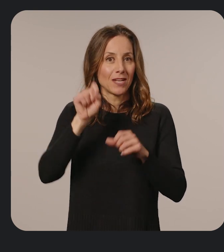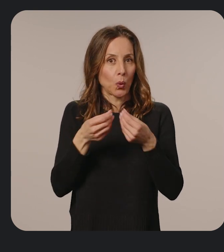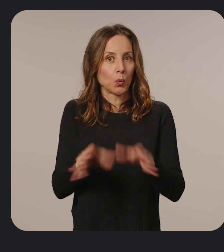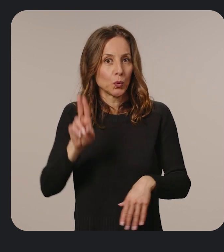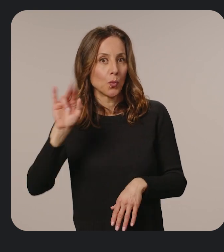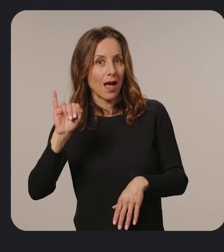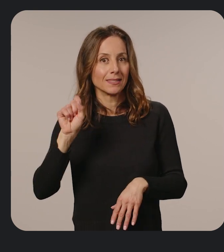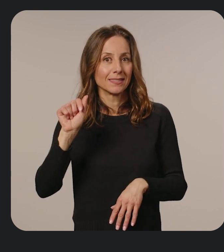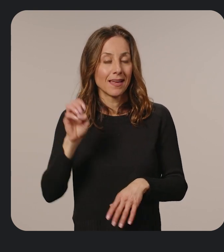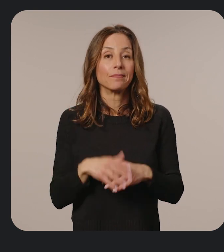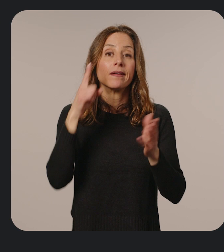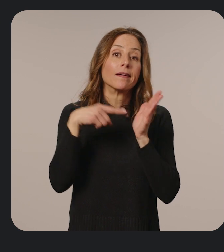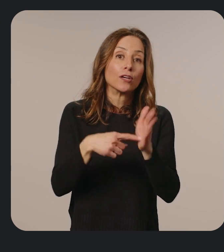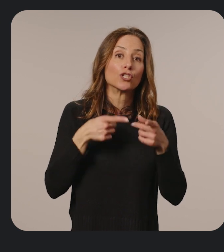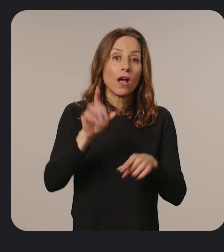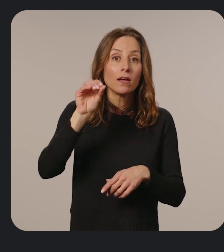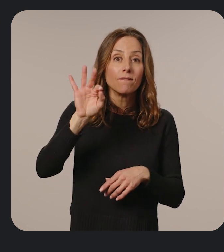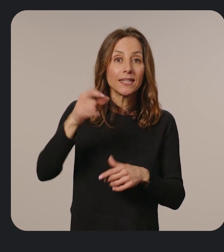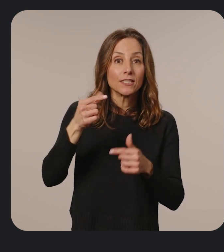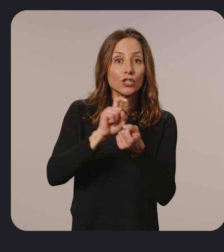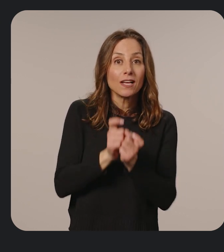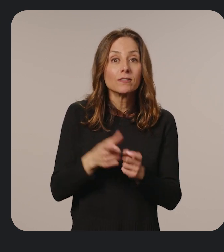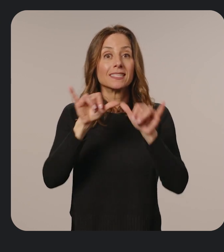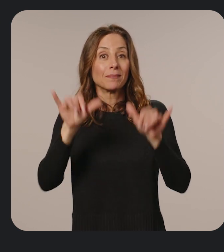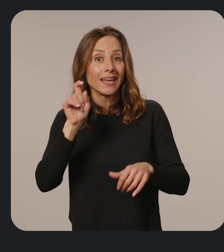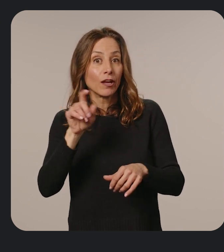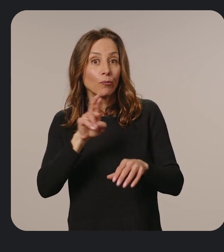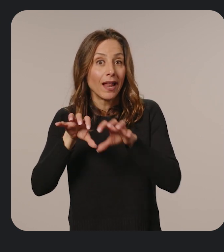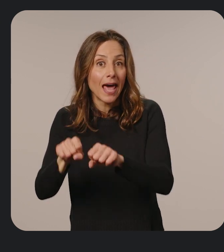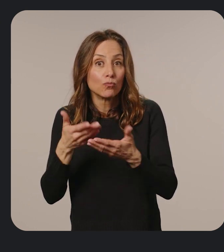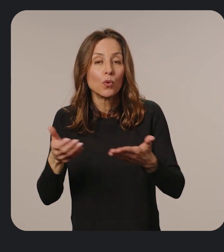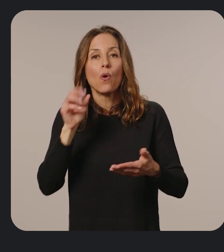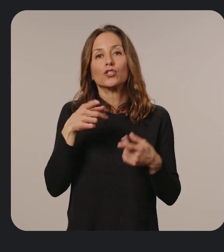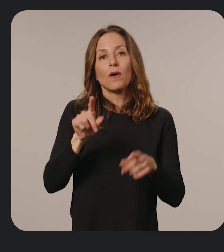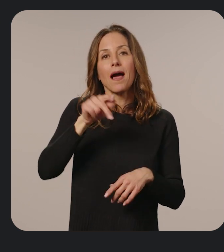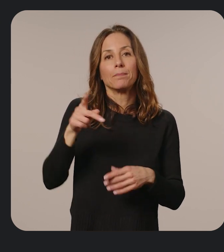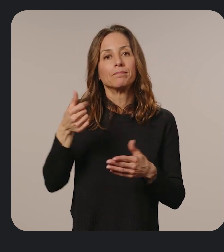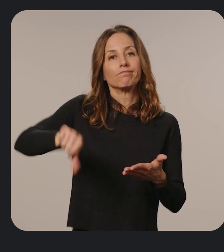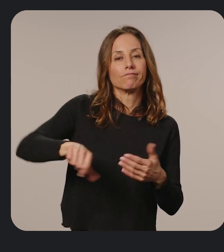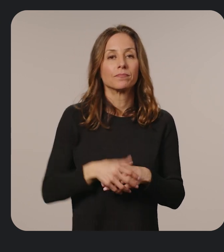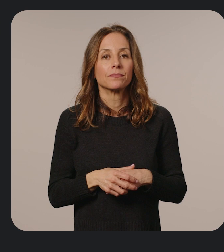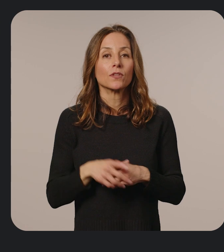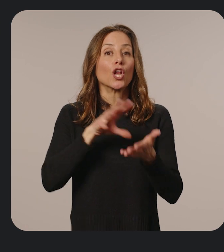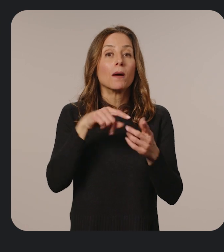your app can lose UI state, like during config changes, when the system needs to reclaim resources, and during app dismissal.